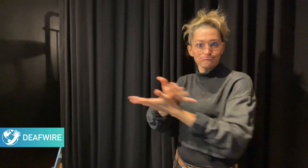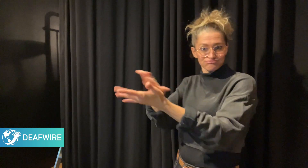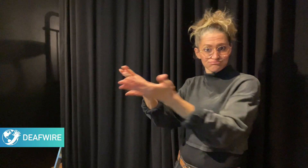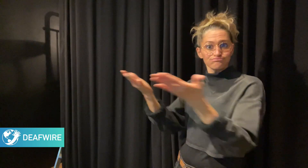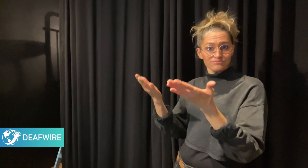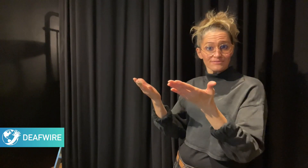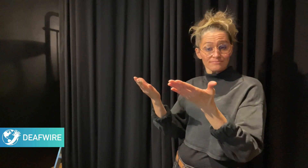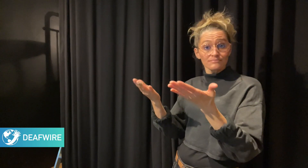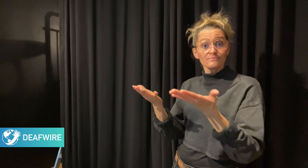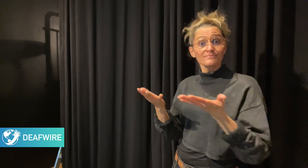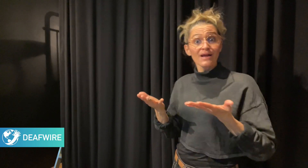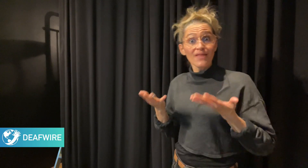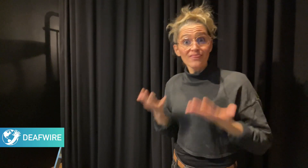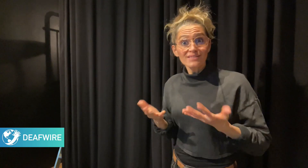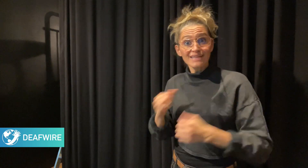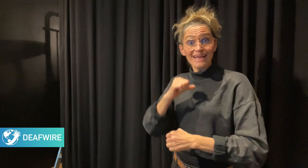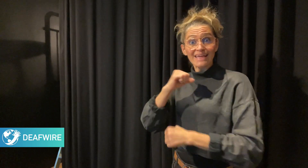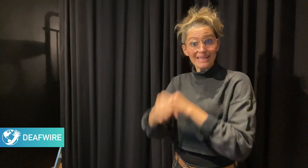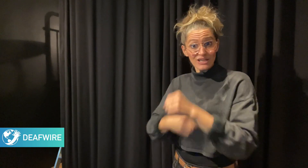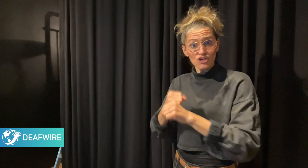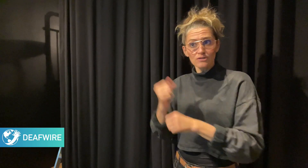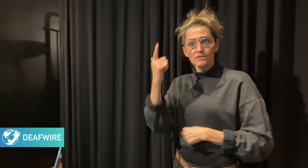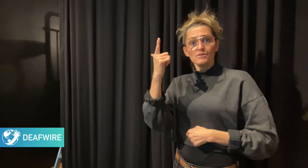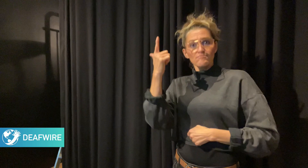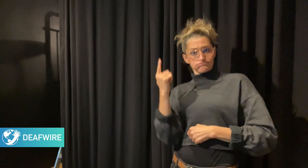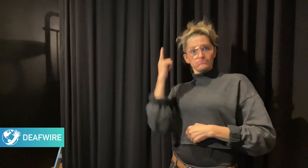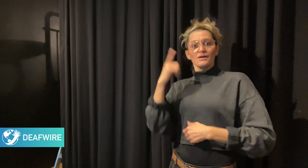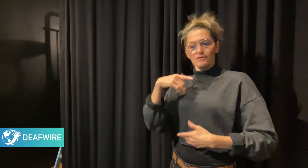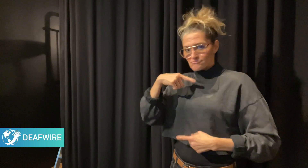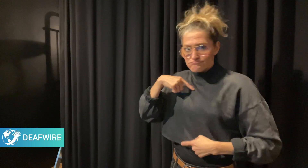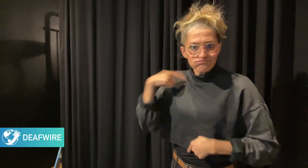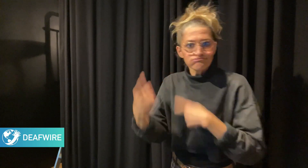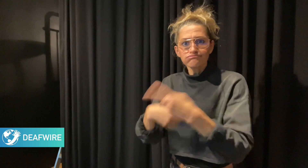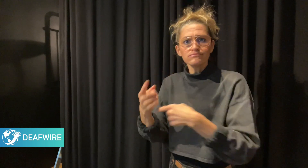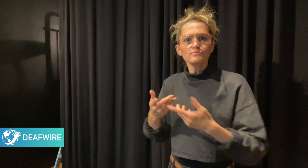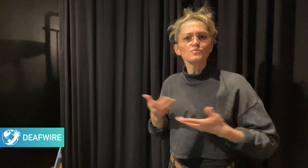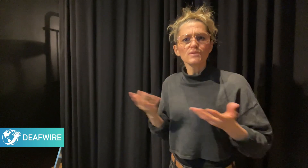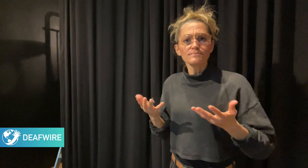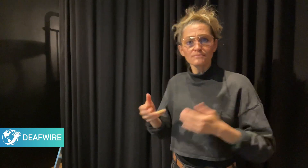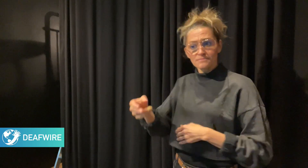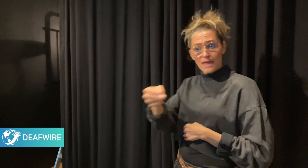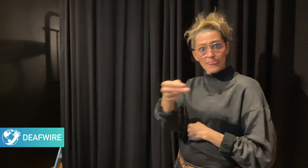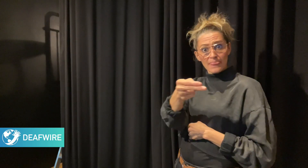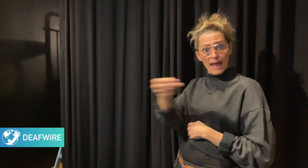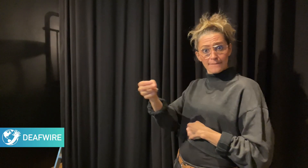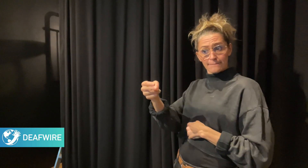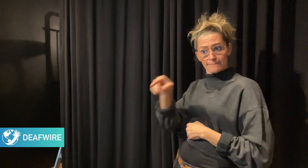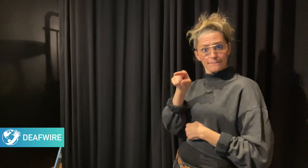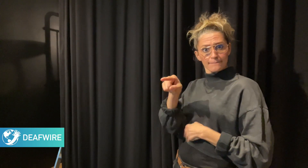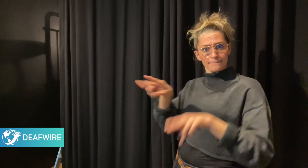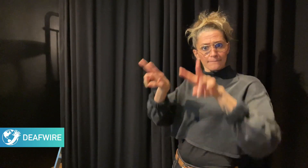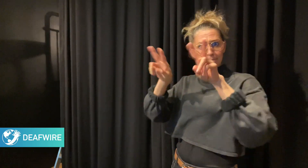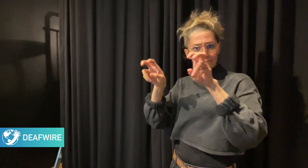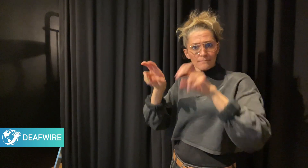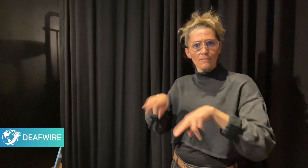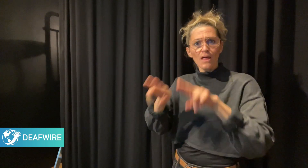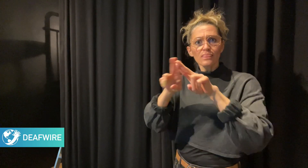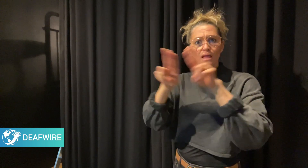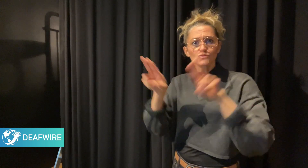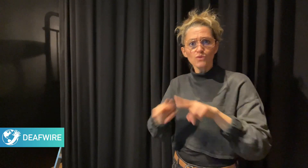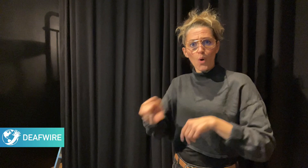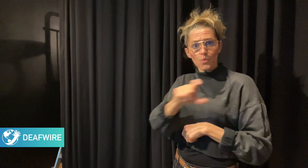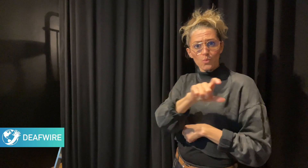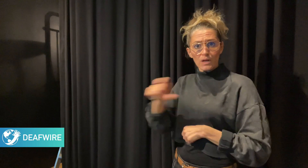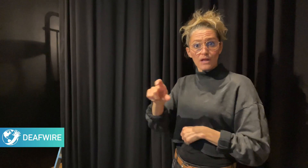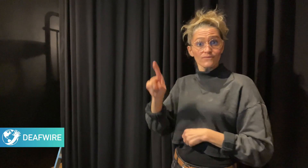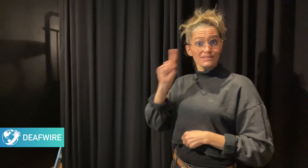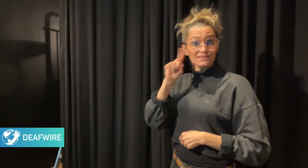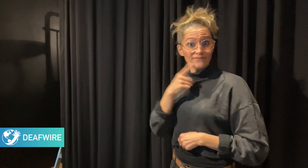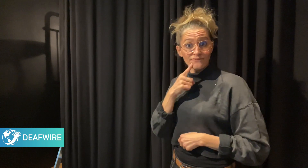Starting this year, the name, "International Week of the Deaf" (IWD)